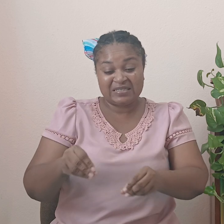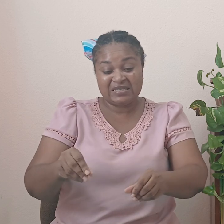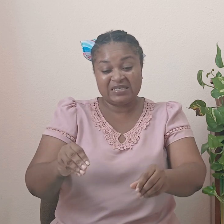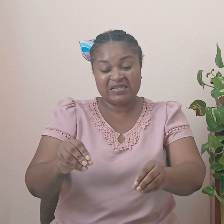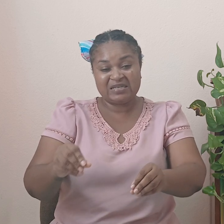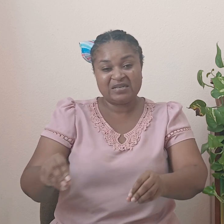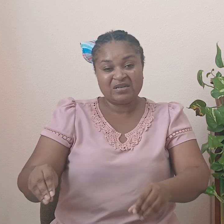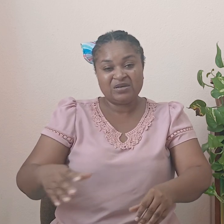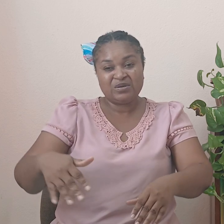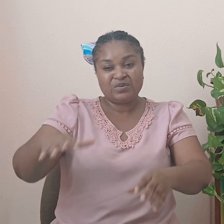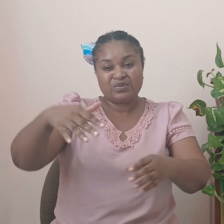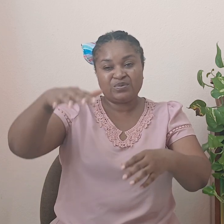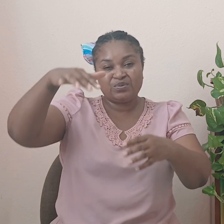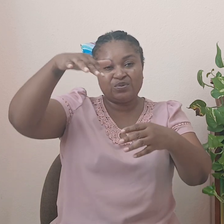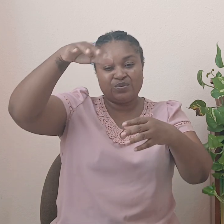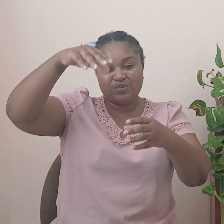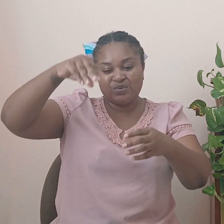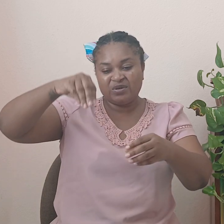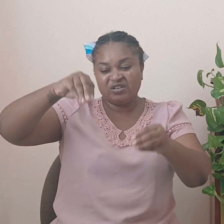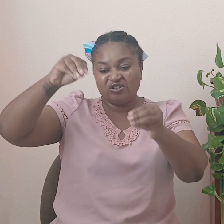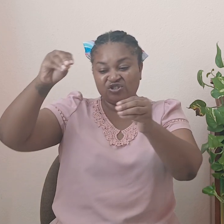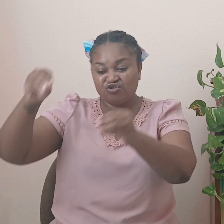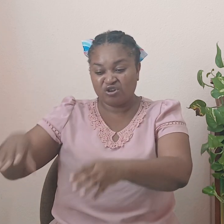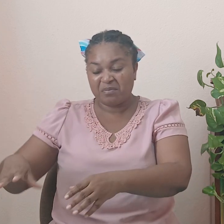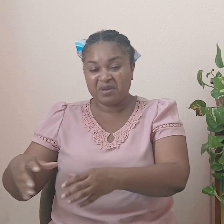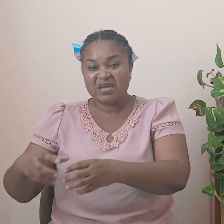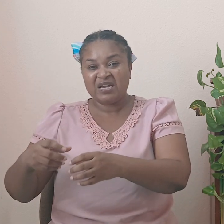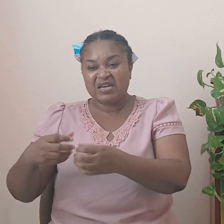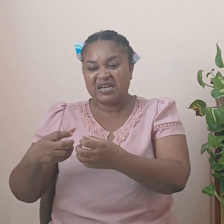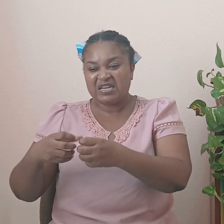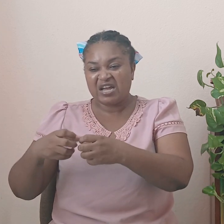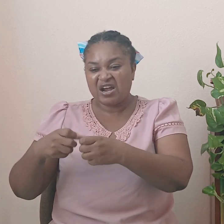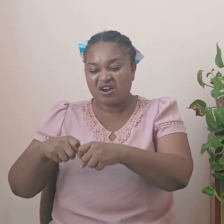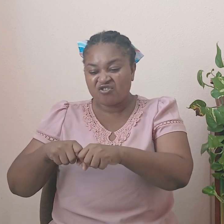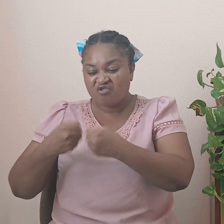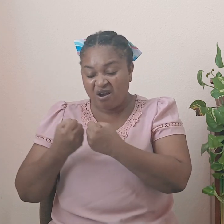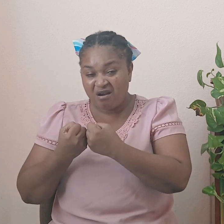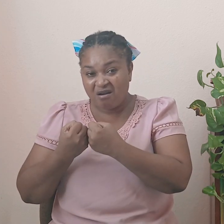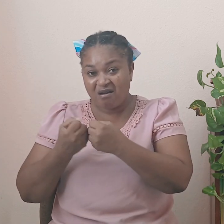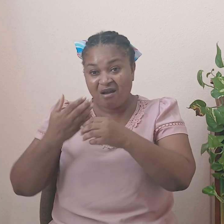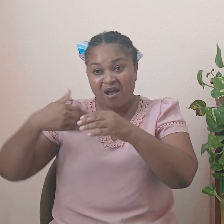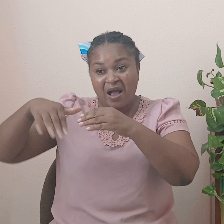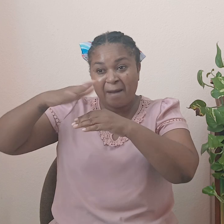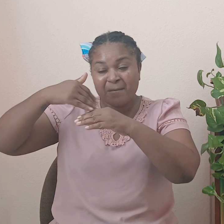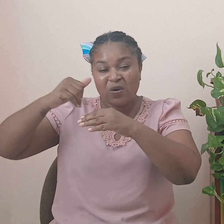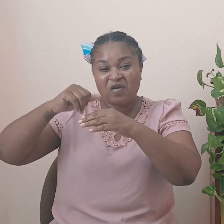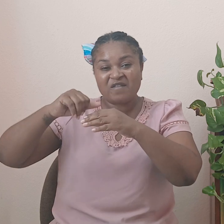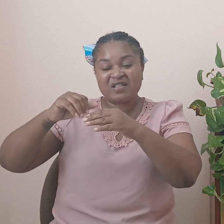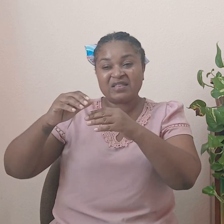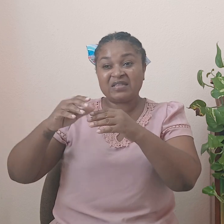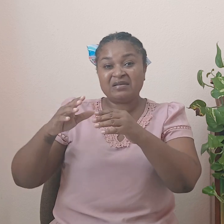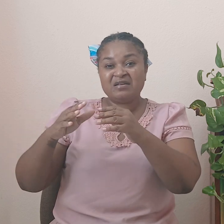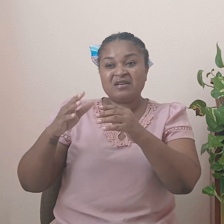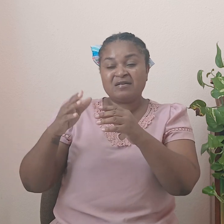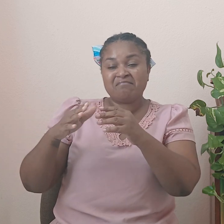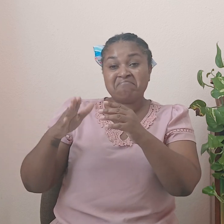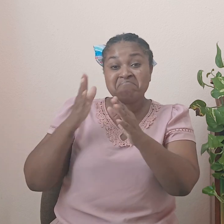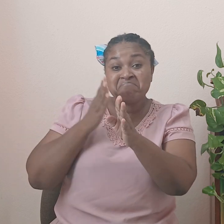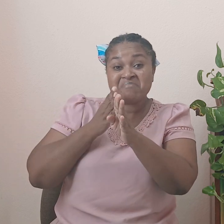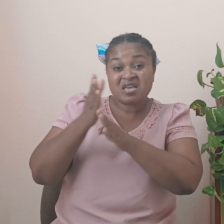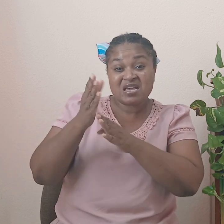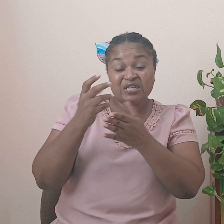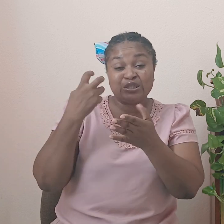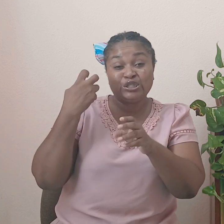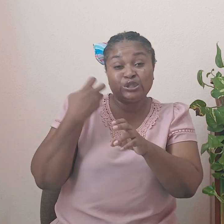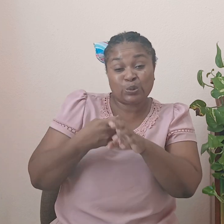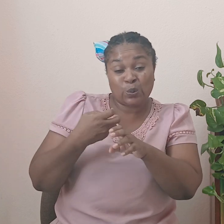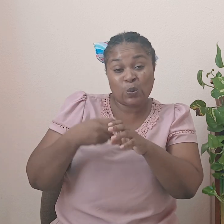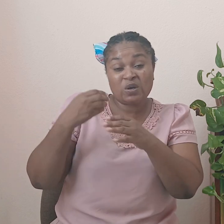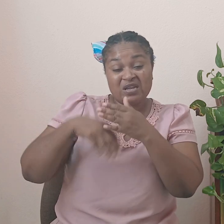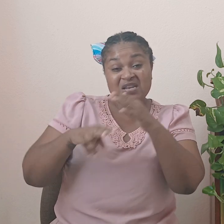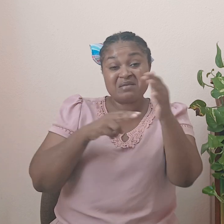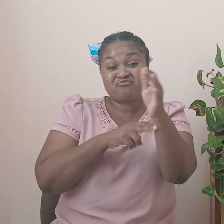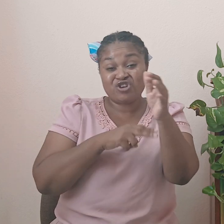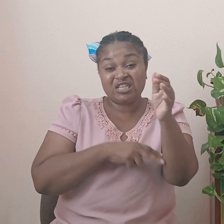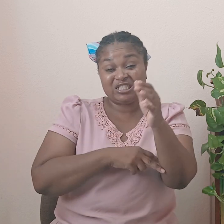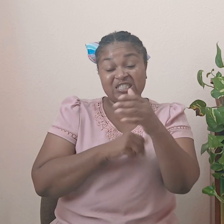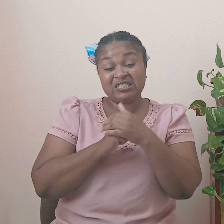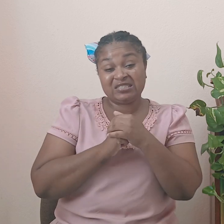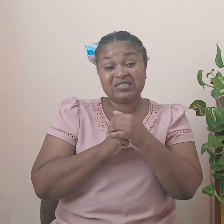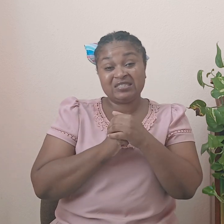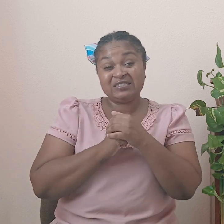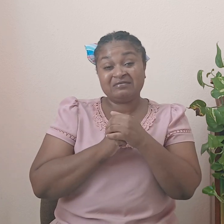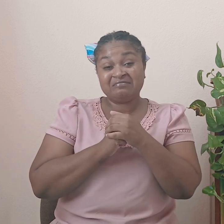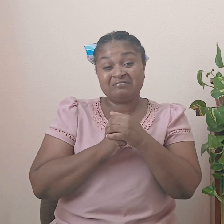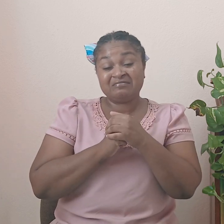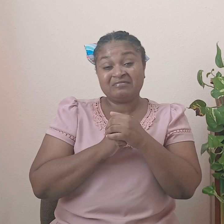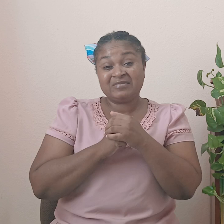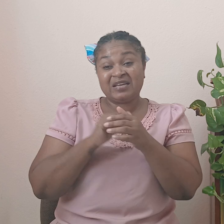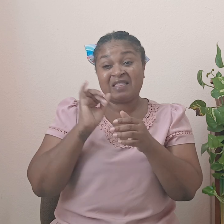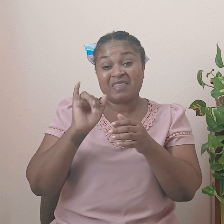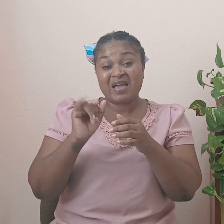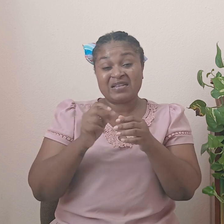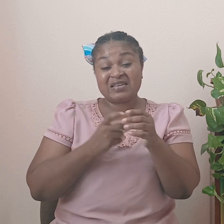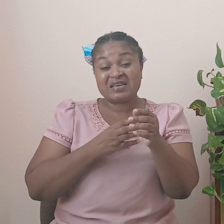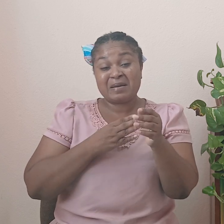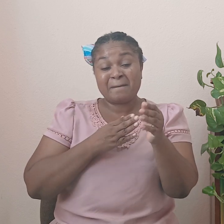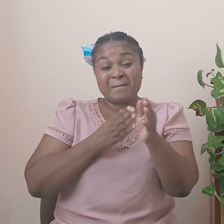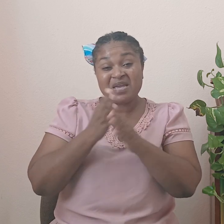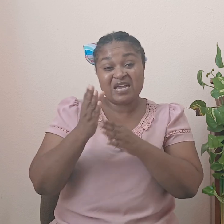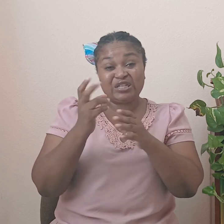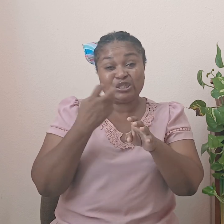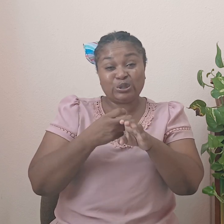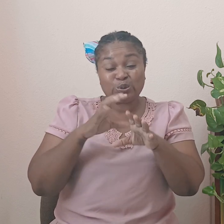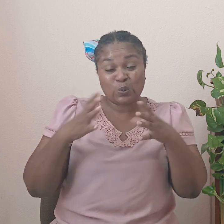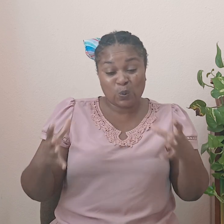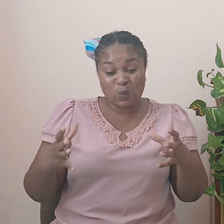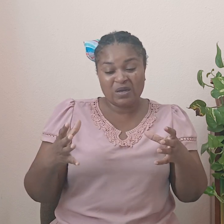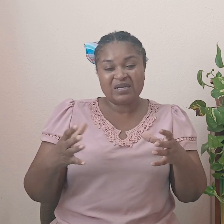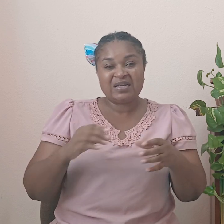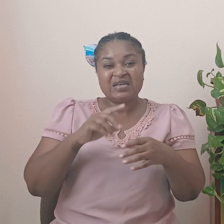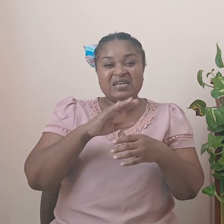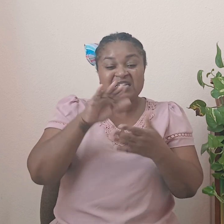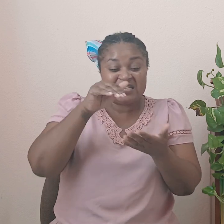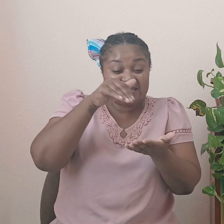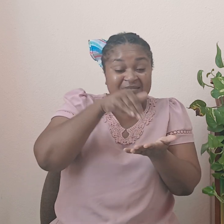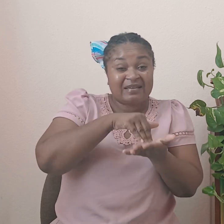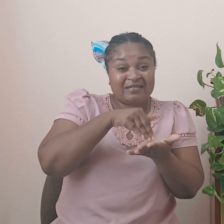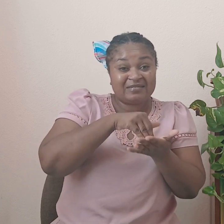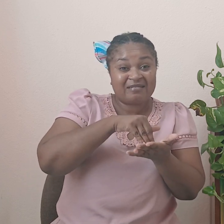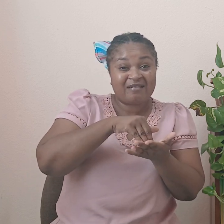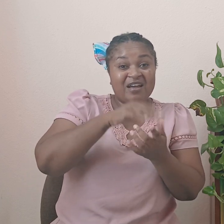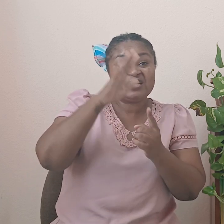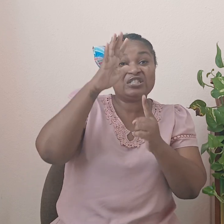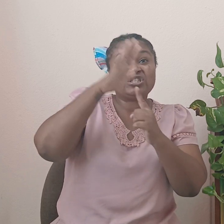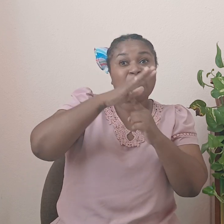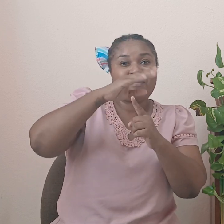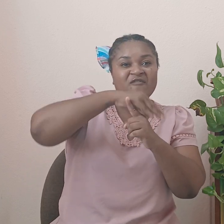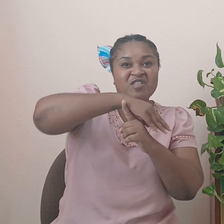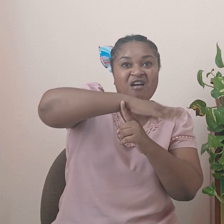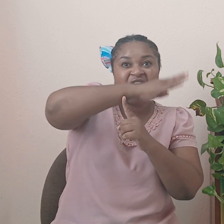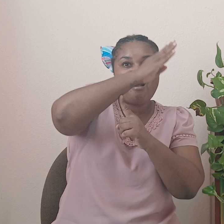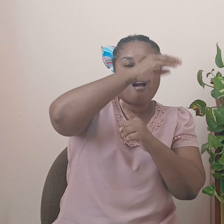into a crack above the keystone of the bridge. The keystone is centre stone at the top of the arch.